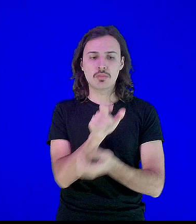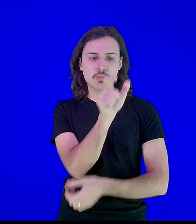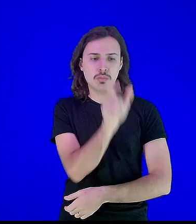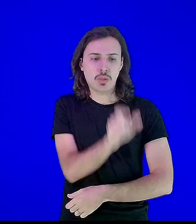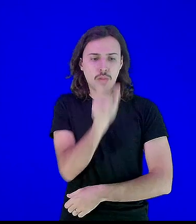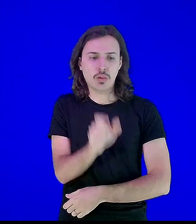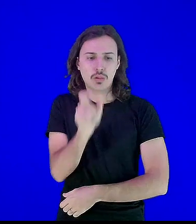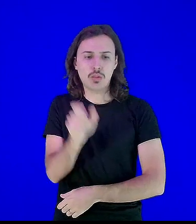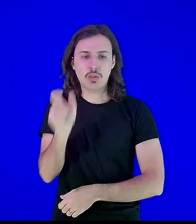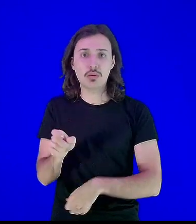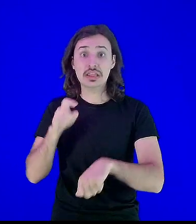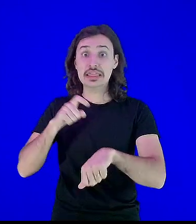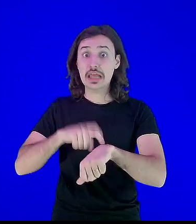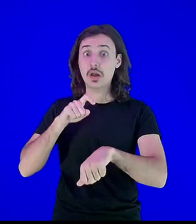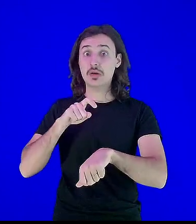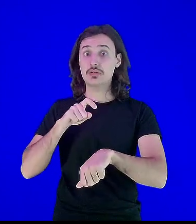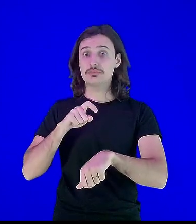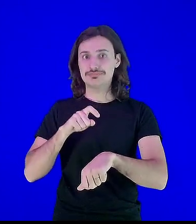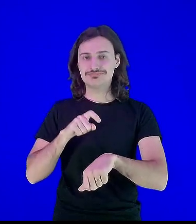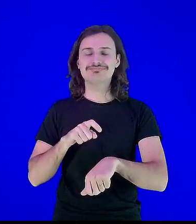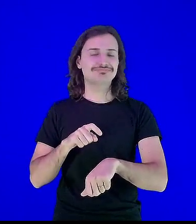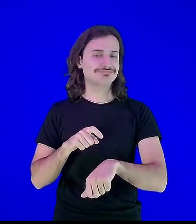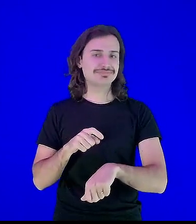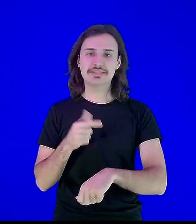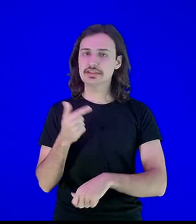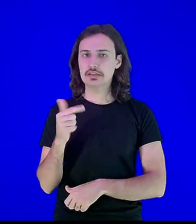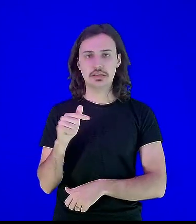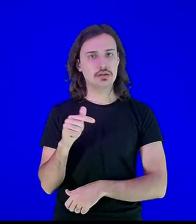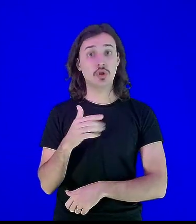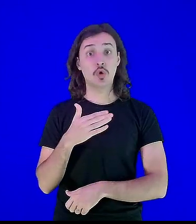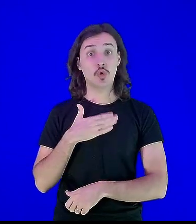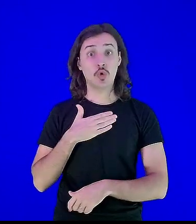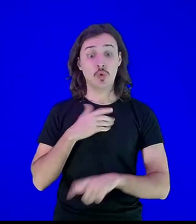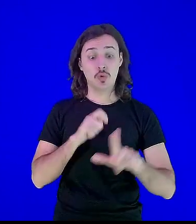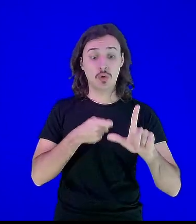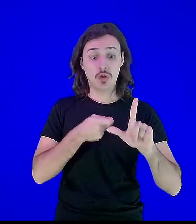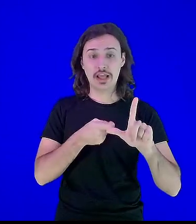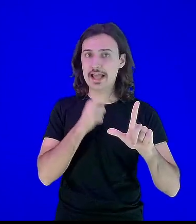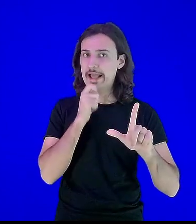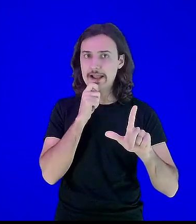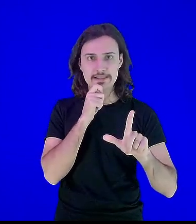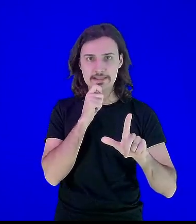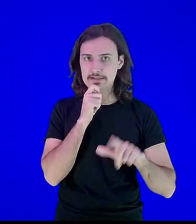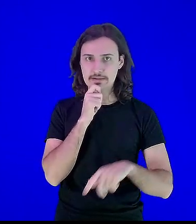Delegs has that user experience and I really like it, so I'll be